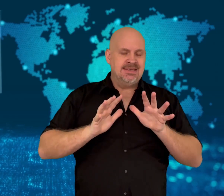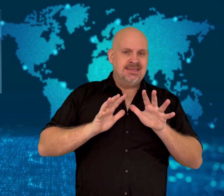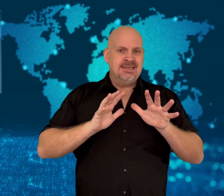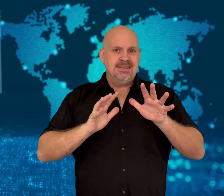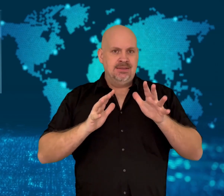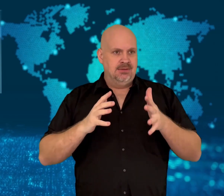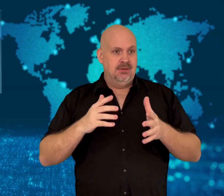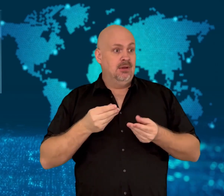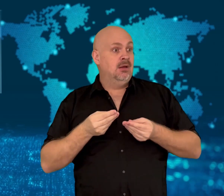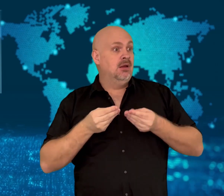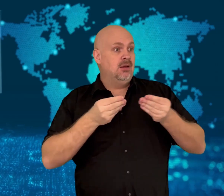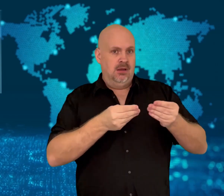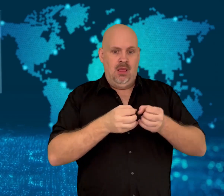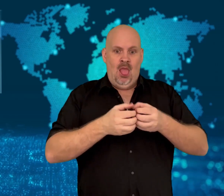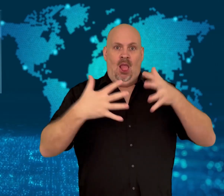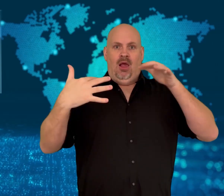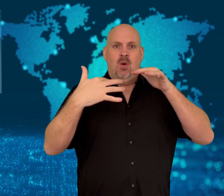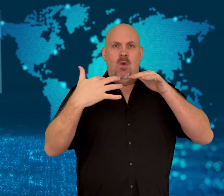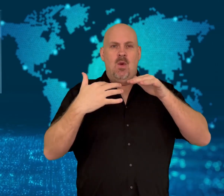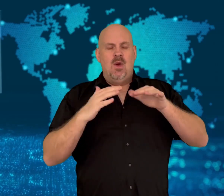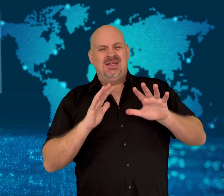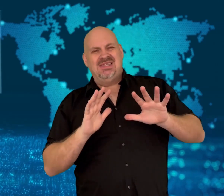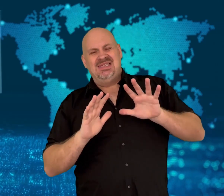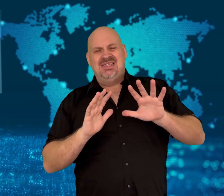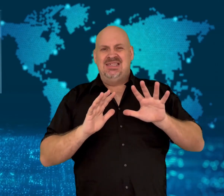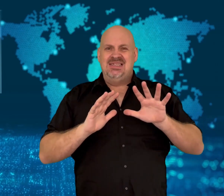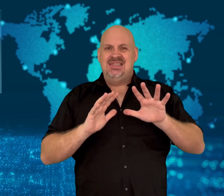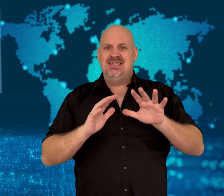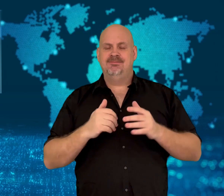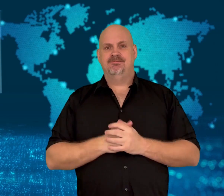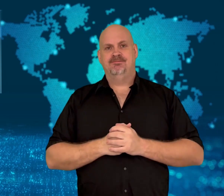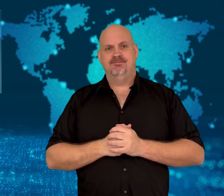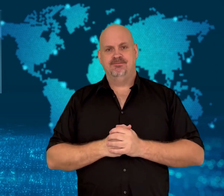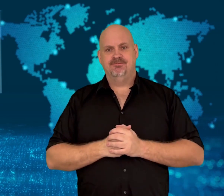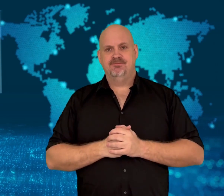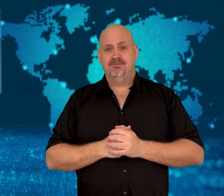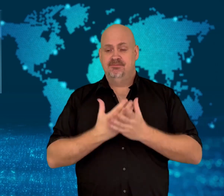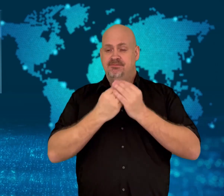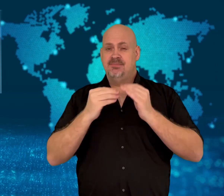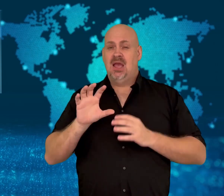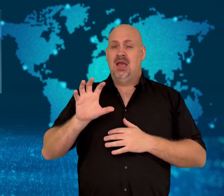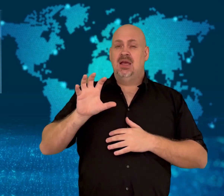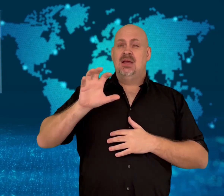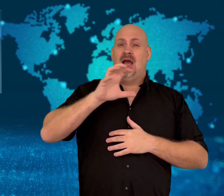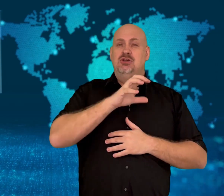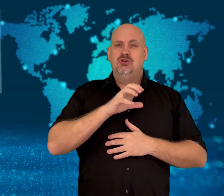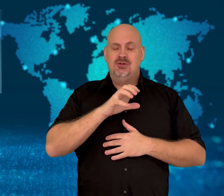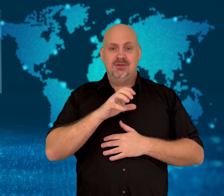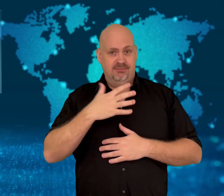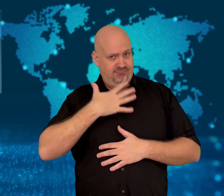escalating the conflict. Countries do not want to back Ukraine